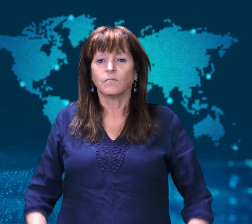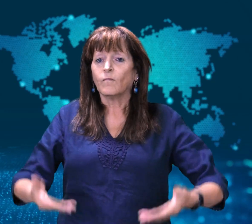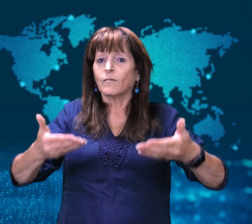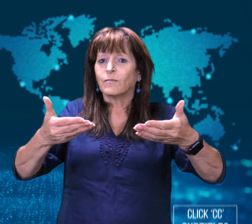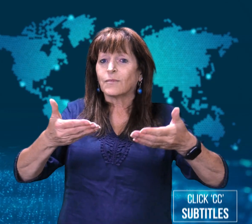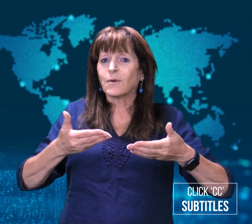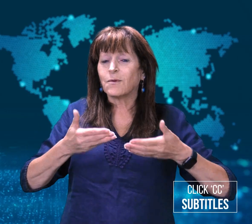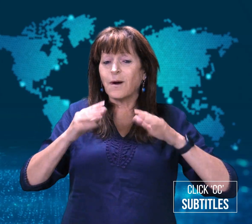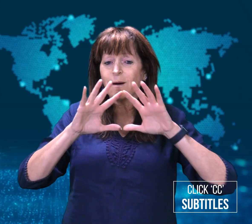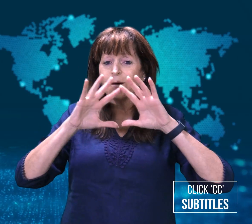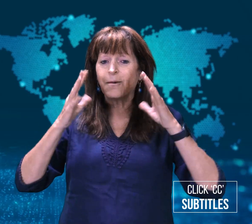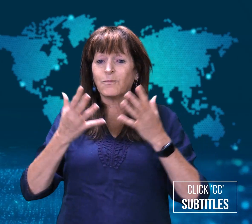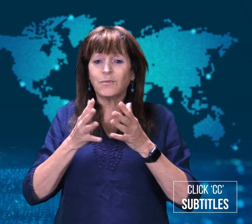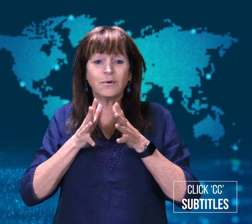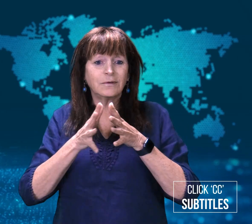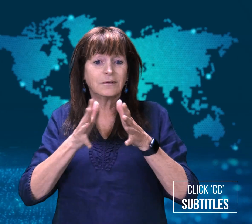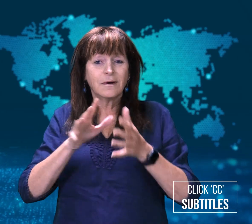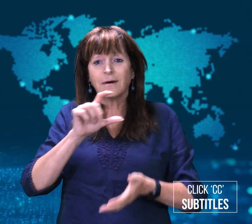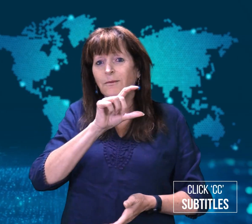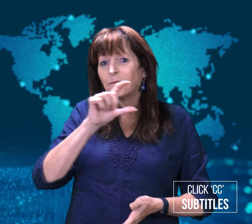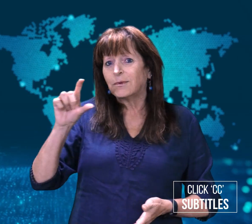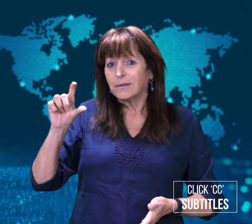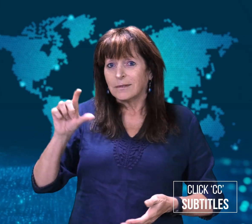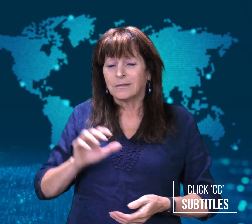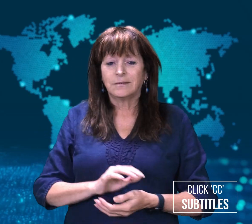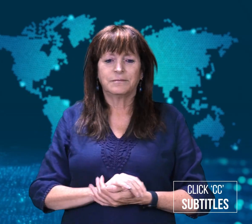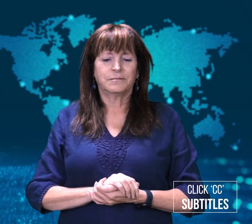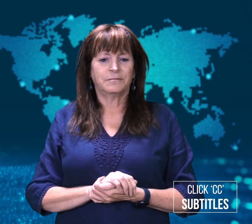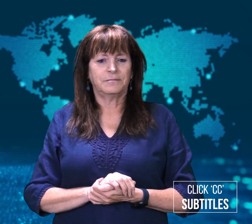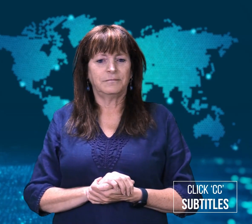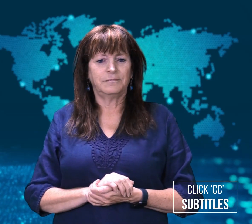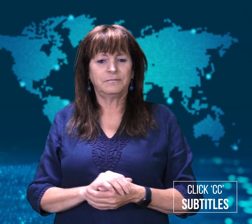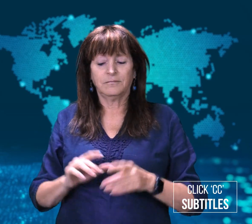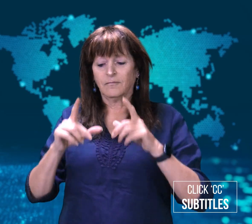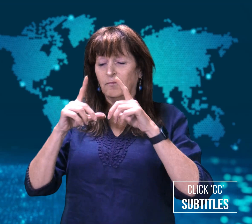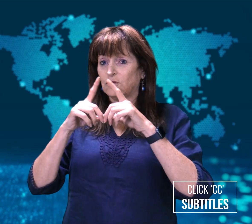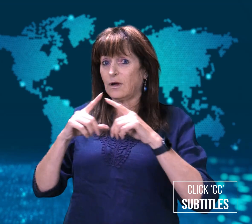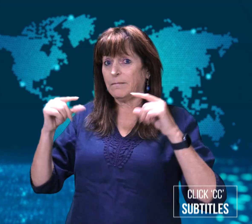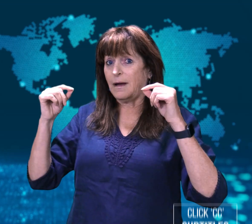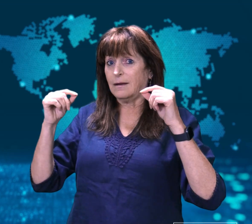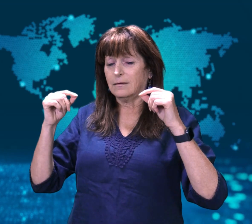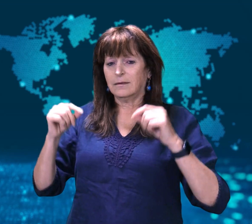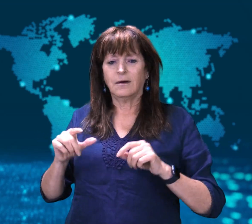Welcome to WorldSign Week!